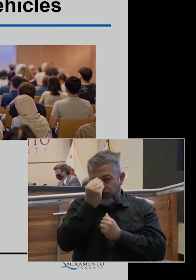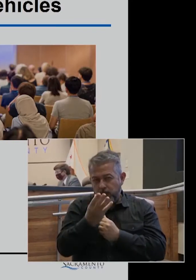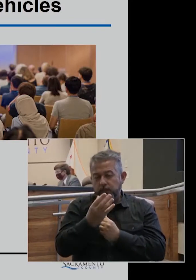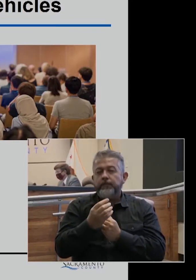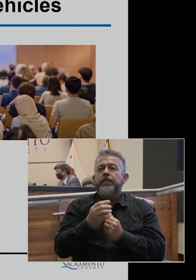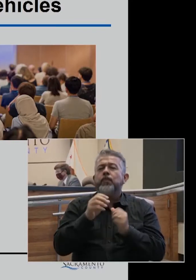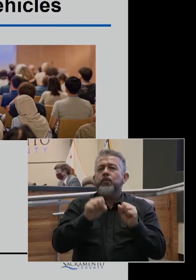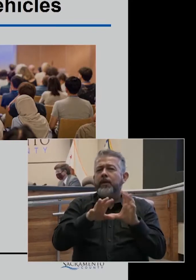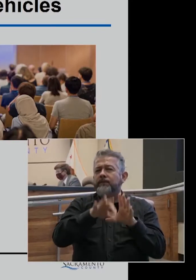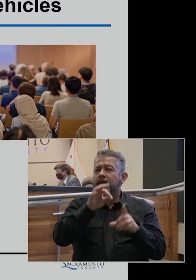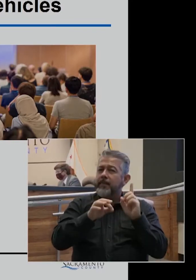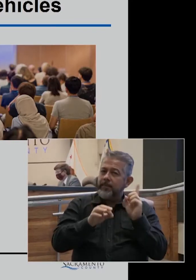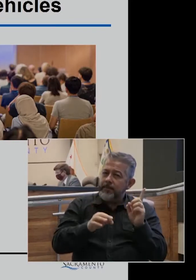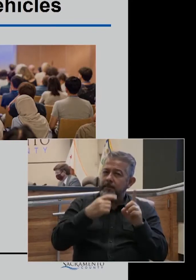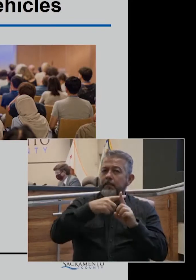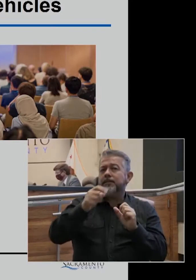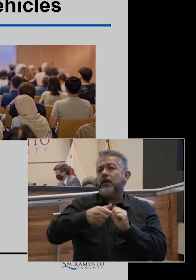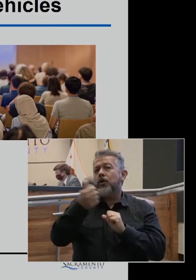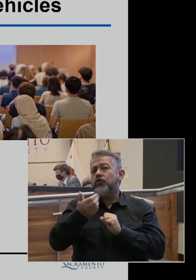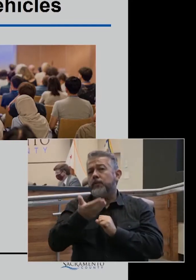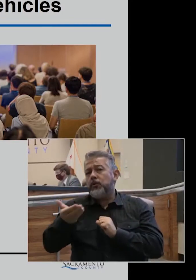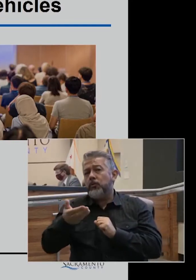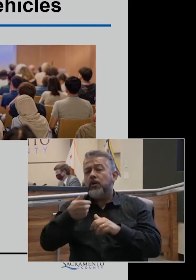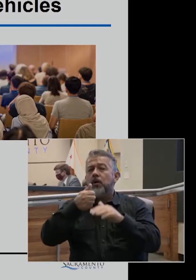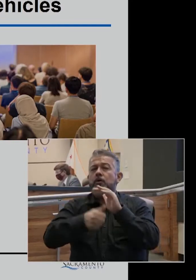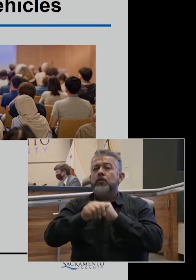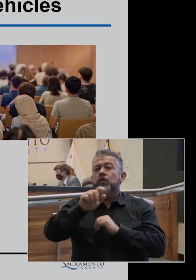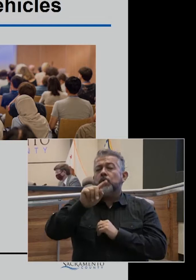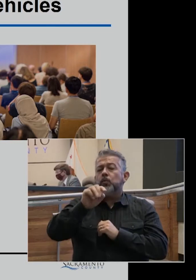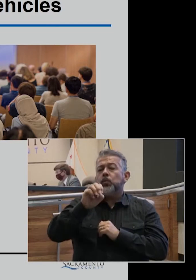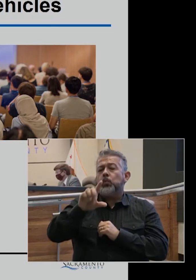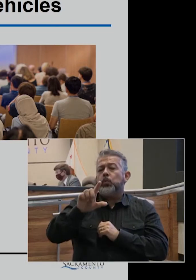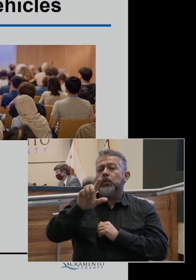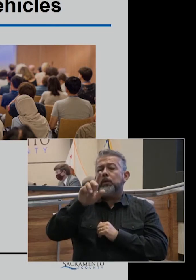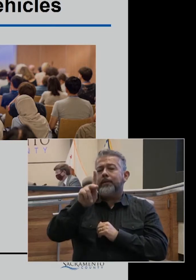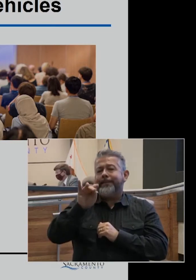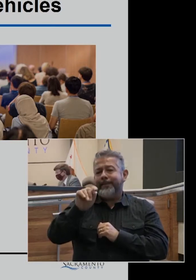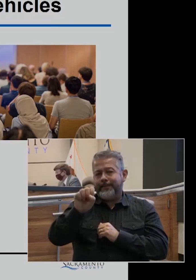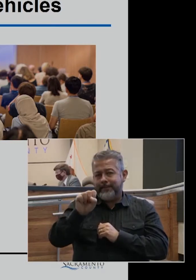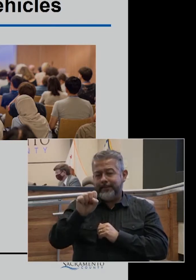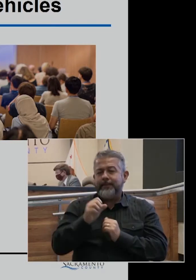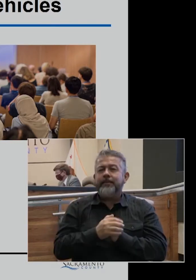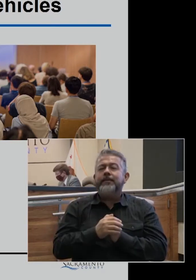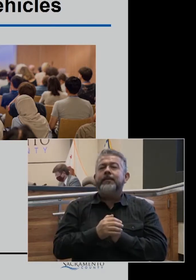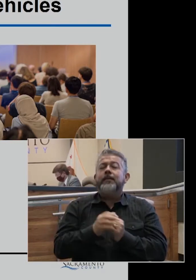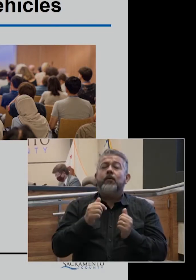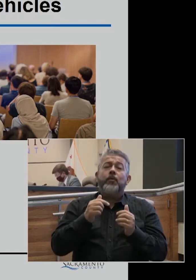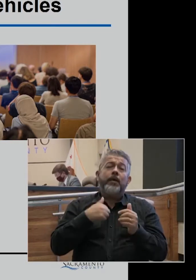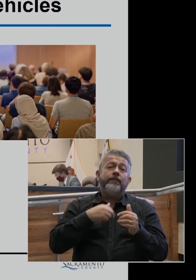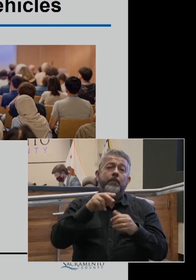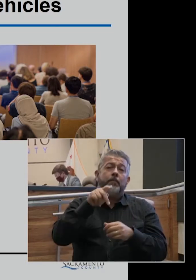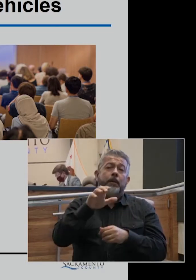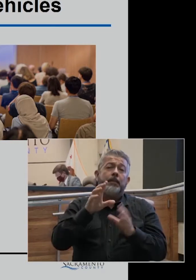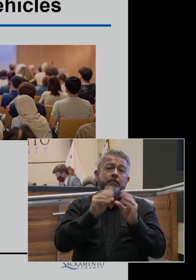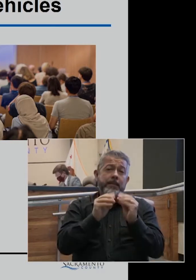AND YOU CAN SEE HERE A ONE PAGE DOCUMENT YOU CAN FIND UNDER TOOL DOCUMENT YOU CAN FIND UNDER TOOL KITS. KITS. AND WE'LL ARE PUBLIC MEETINGS AND WE'LL ARE PUBLIC MEETINGS AND COMMUNITY AND DISTRICT